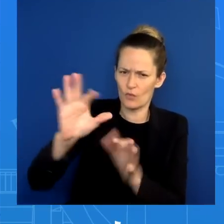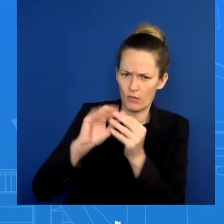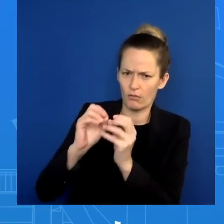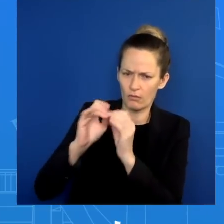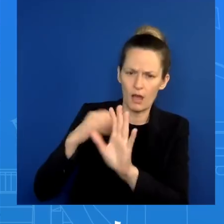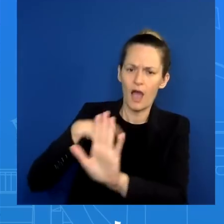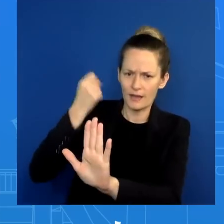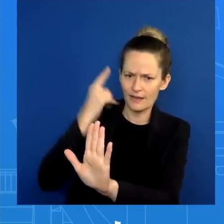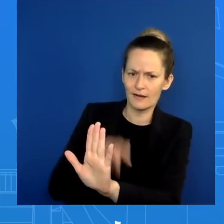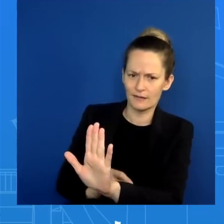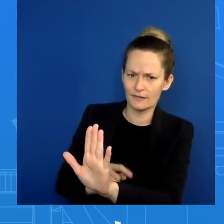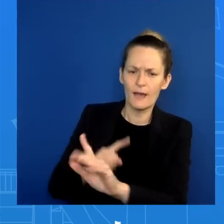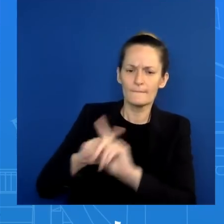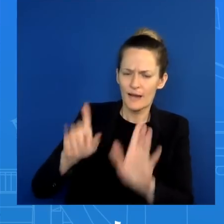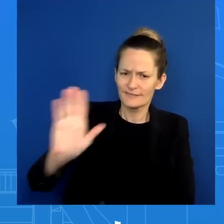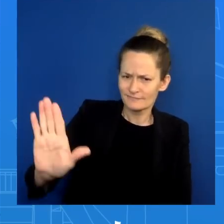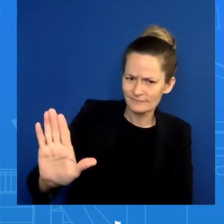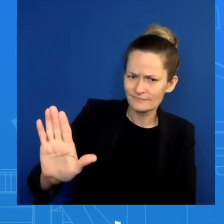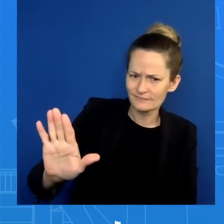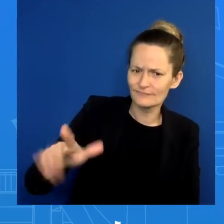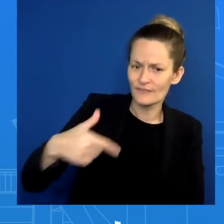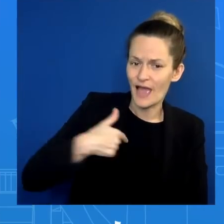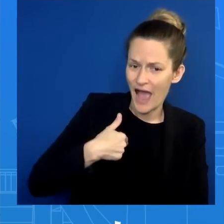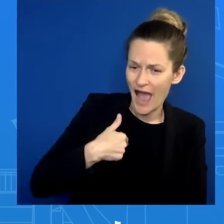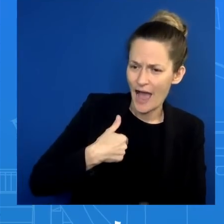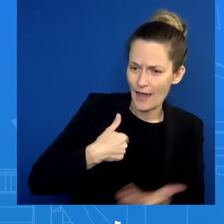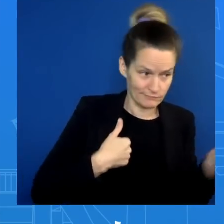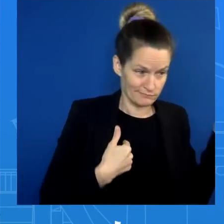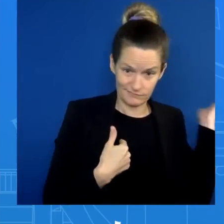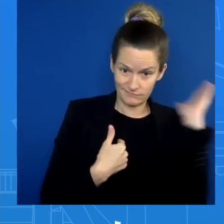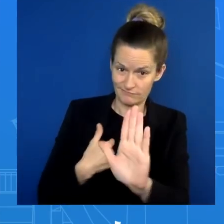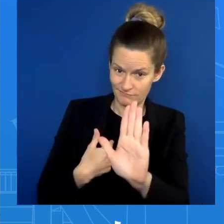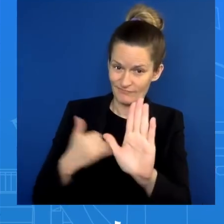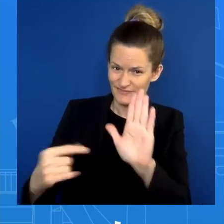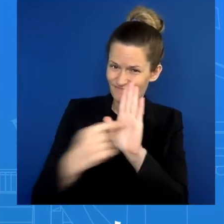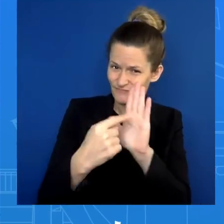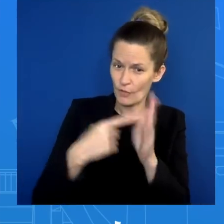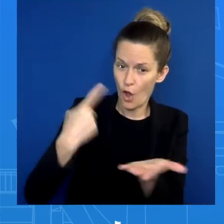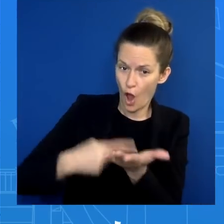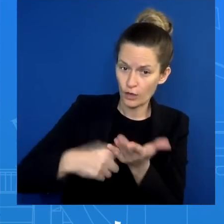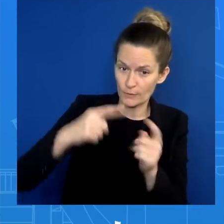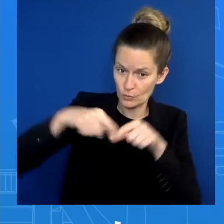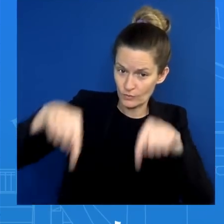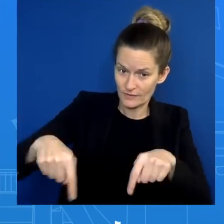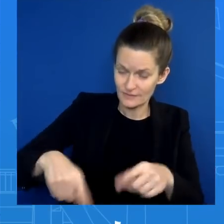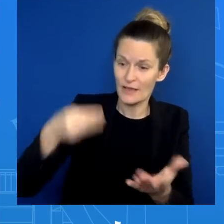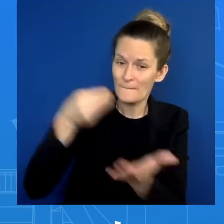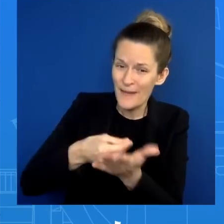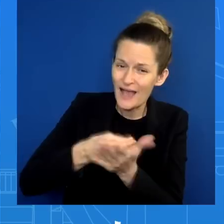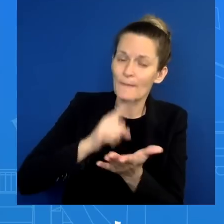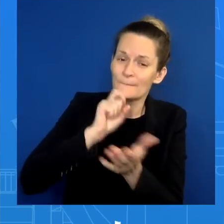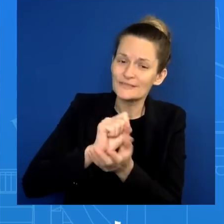is that we're putting money back into the Treasury, which matters as well, that that is going to happen. The Press: Judgment on which is better or not.